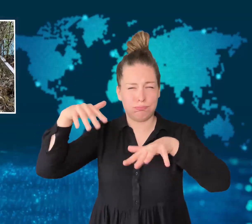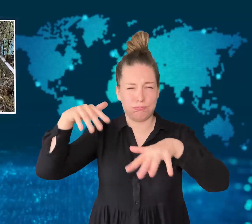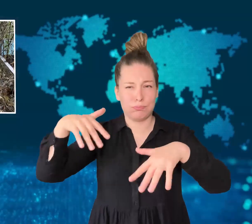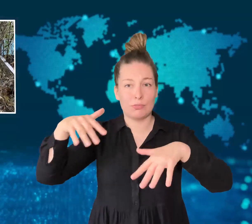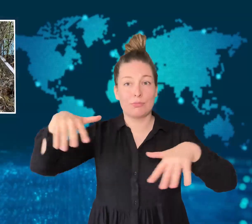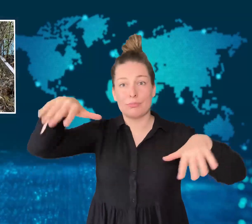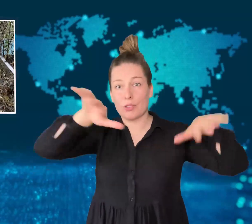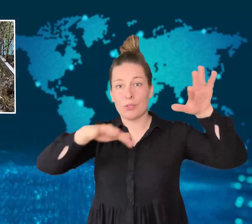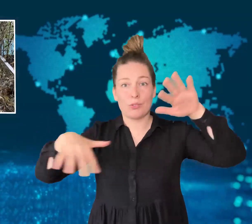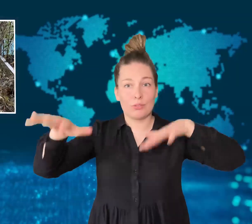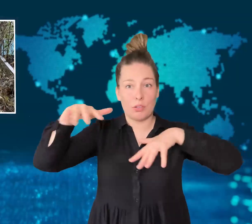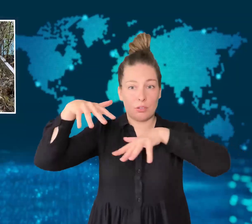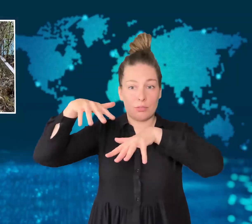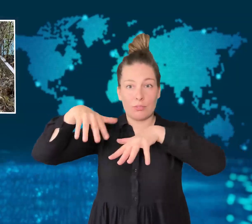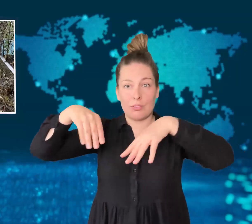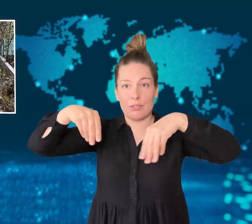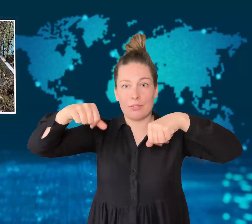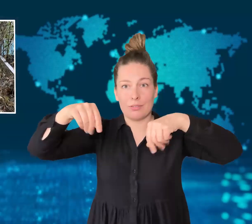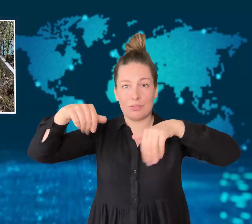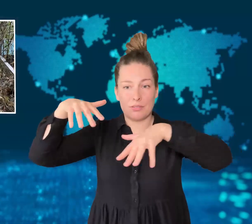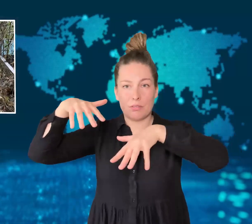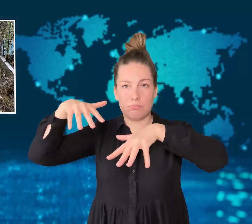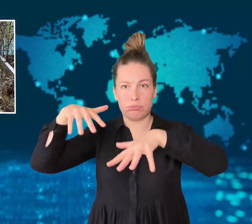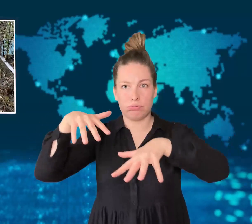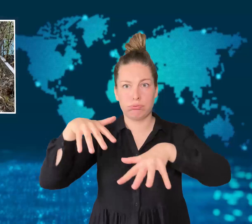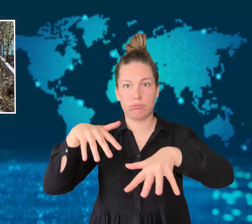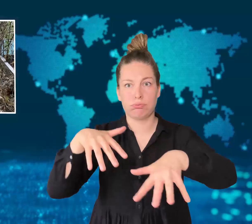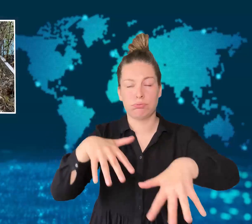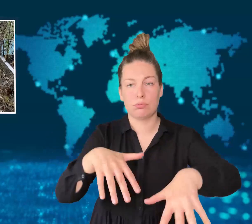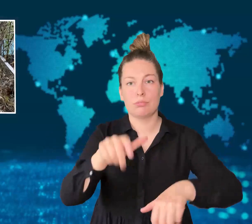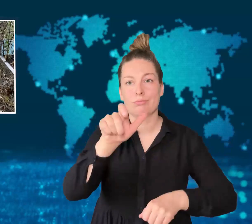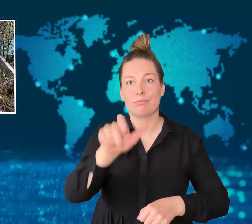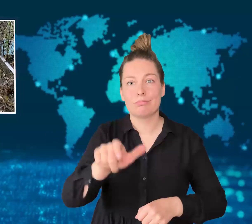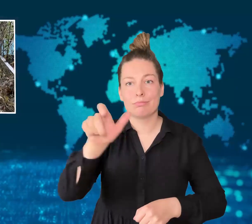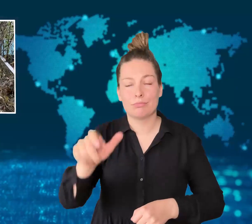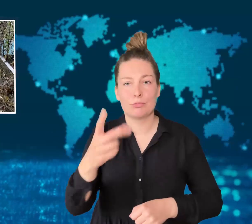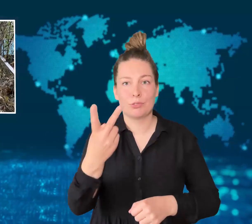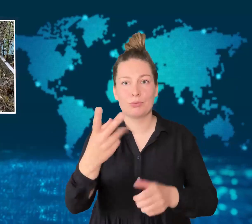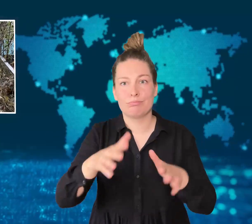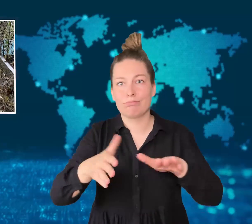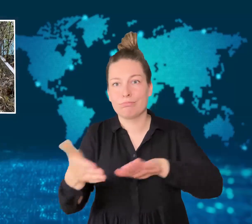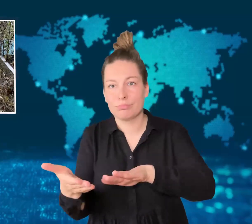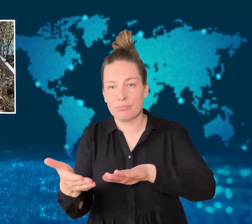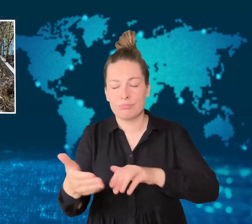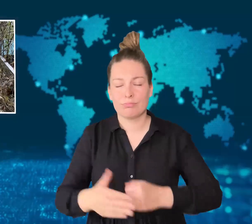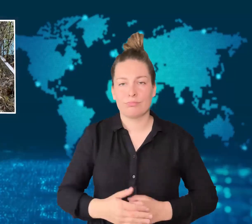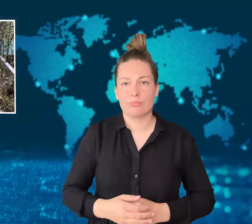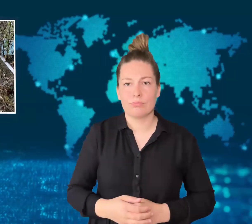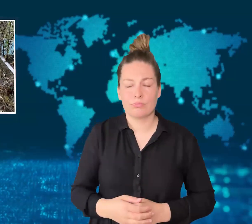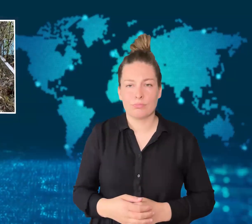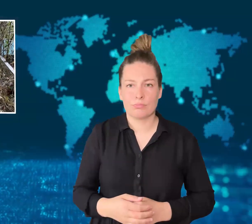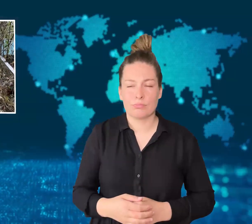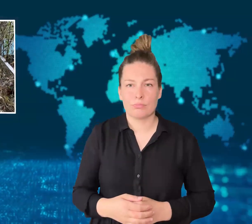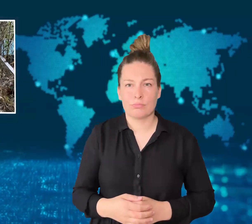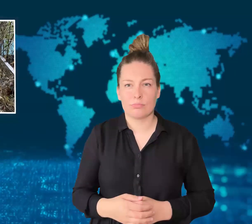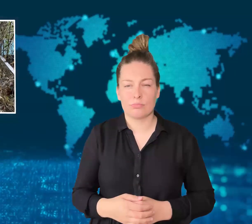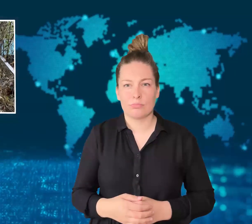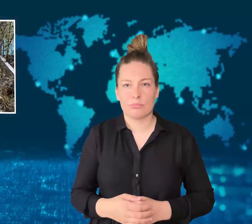Two others were killed in a landslide.